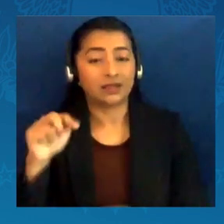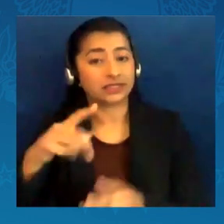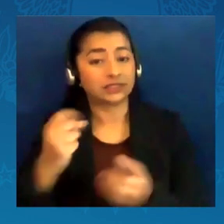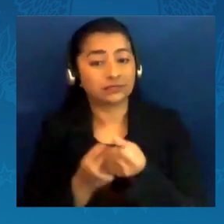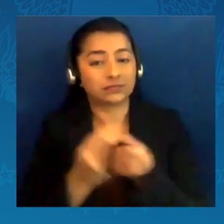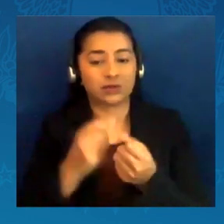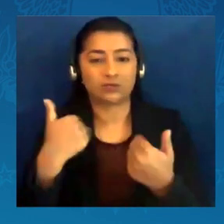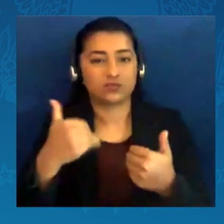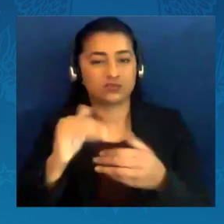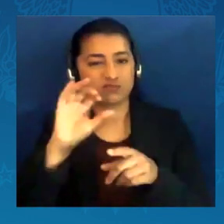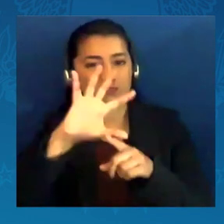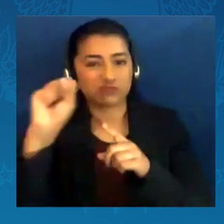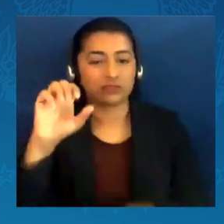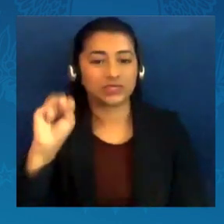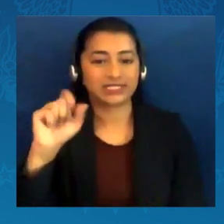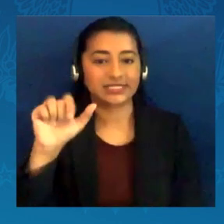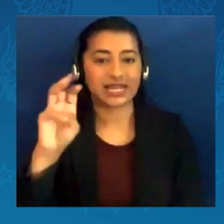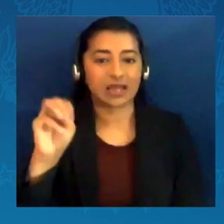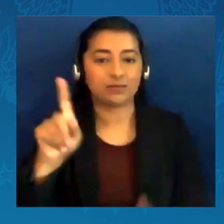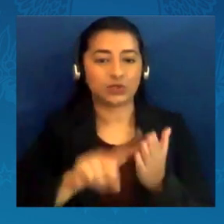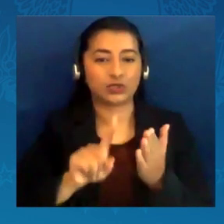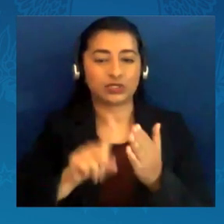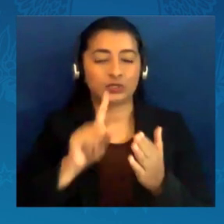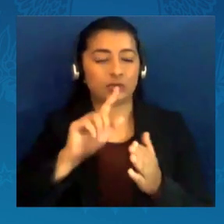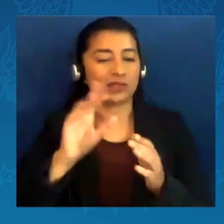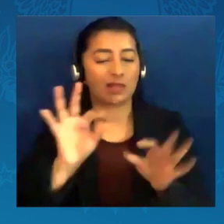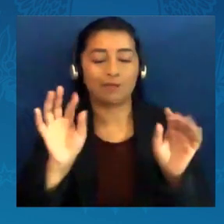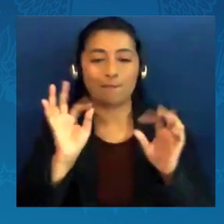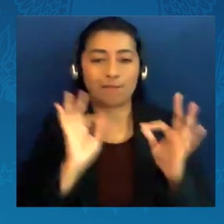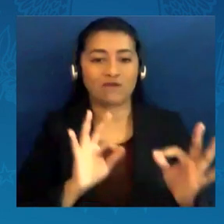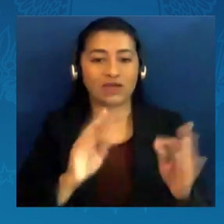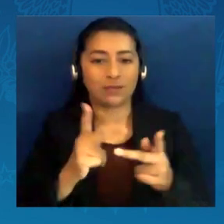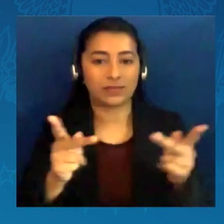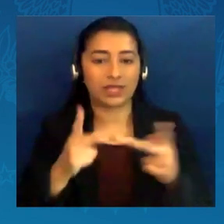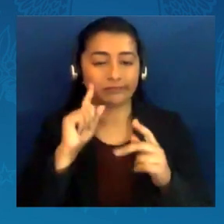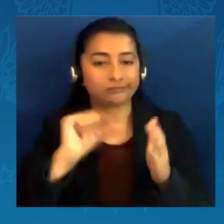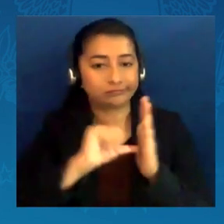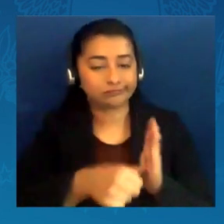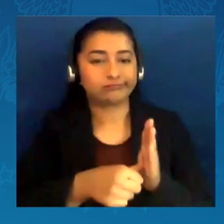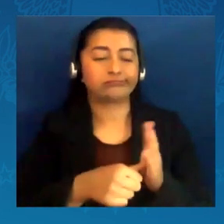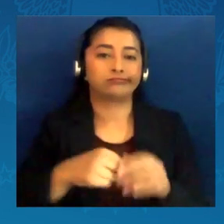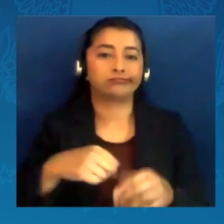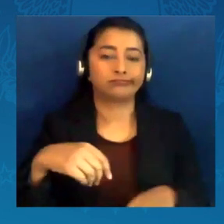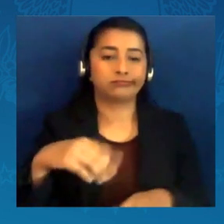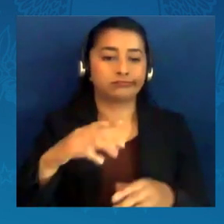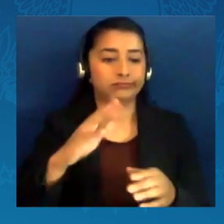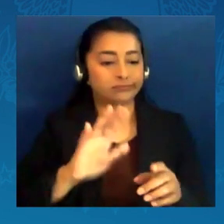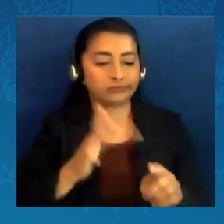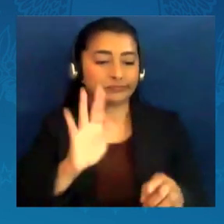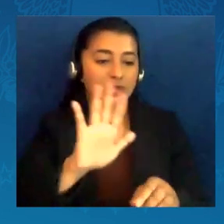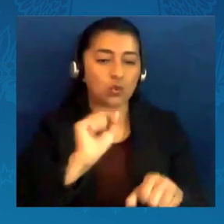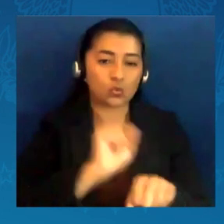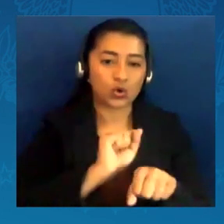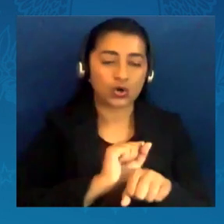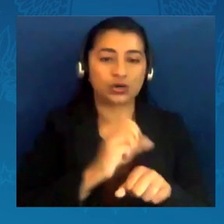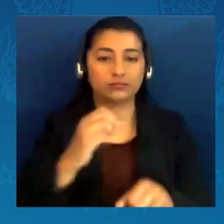the administration's proposal to invest in HPC R&D infrastructure and to train the next generation of STEM professionals,